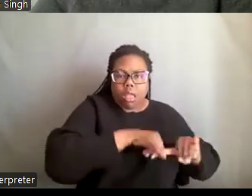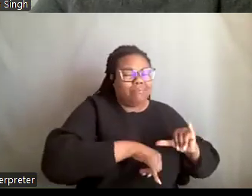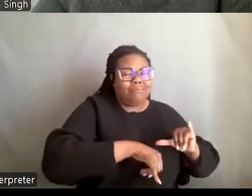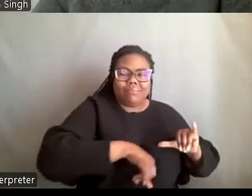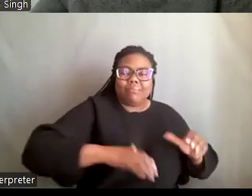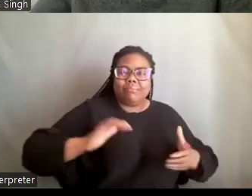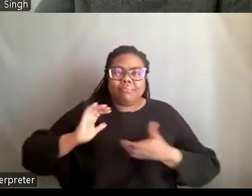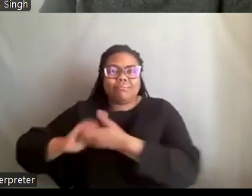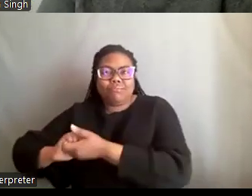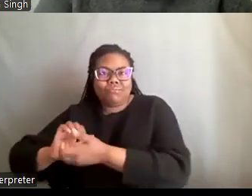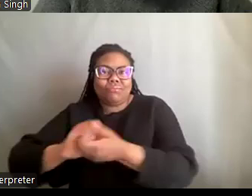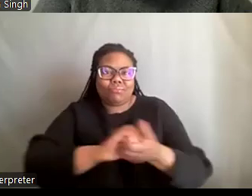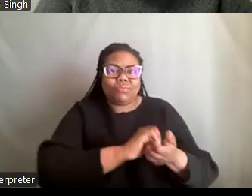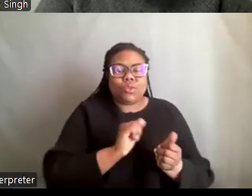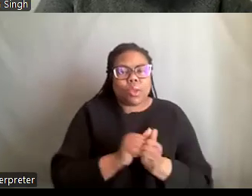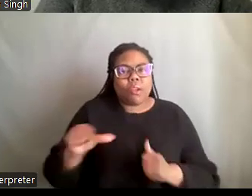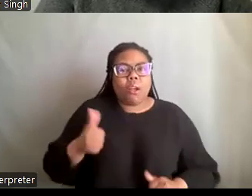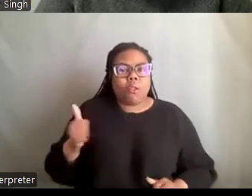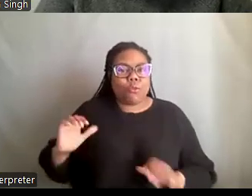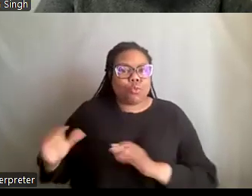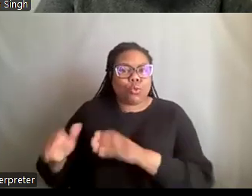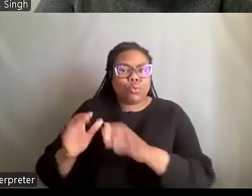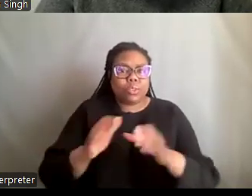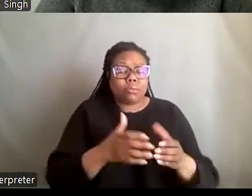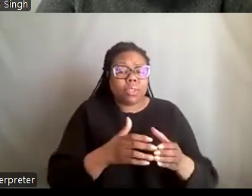to make sure our organizing is cross-movement. It's something